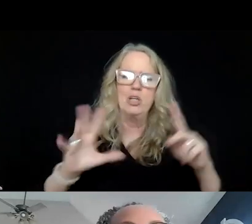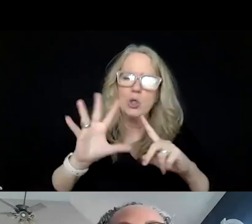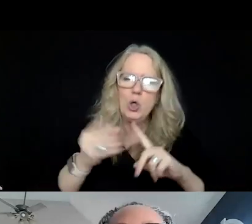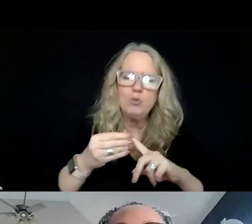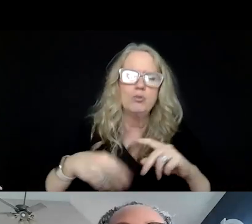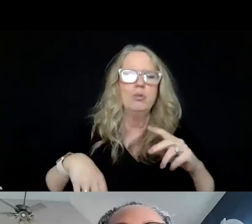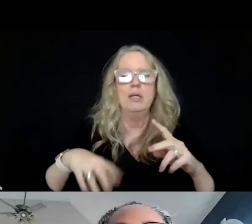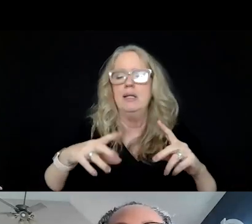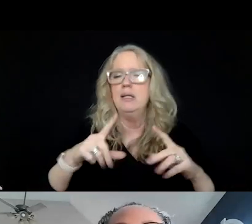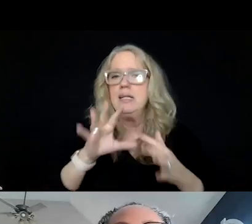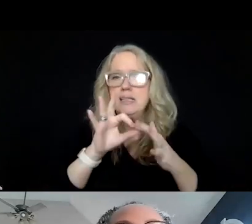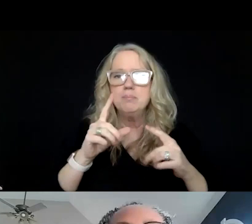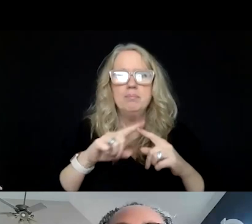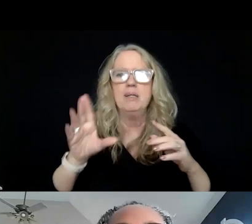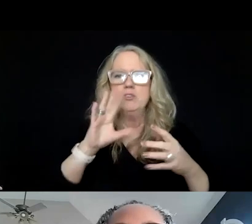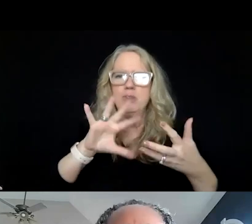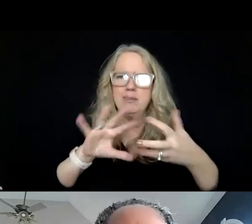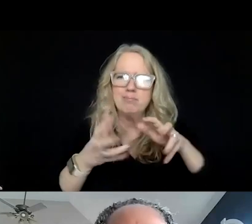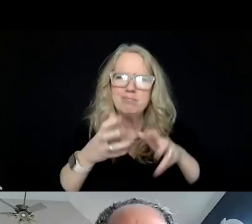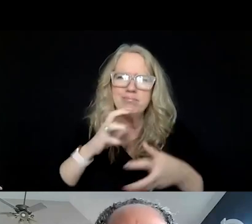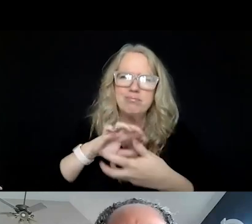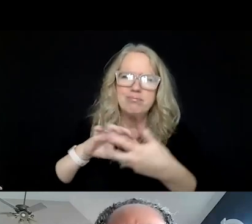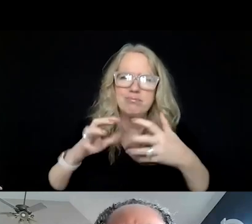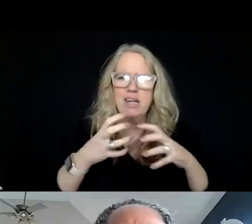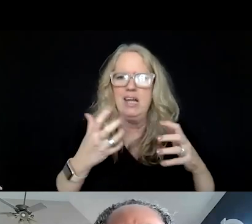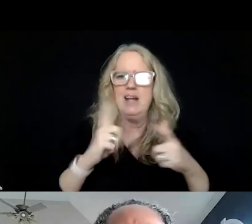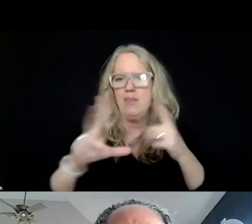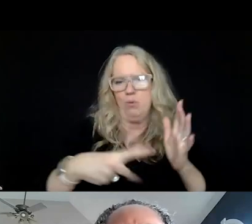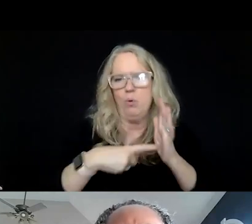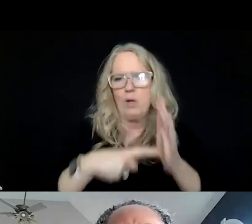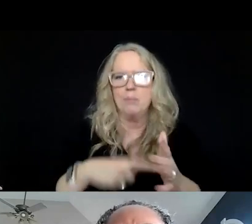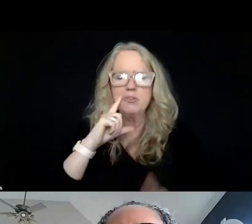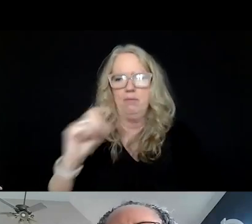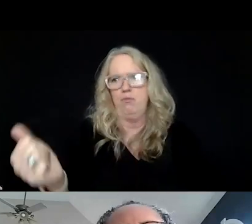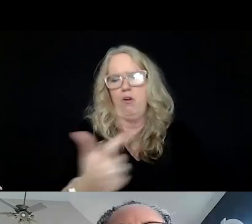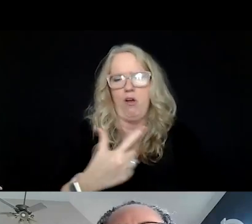ACROSS THE INTERSECTION THAT ARE REPRESENTING US ALL. THIS IS